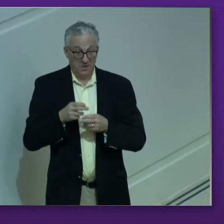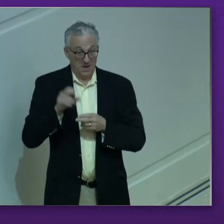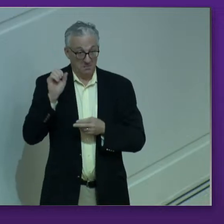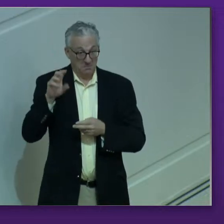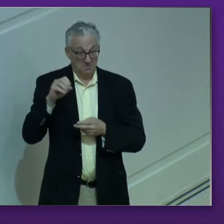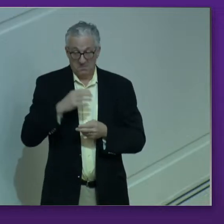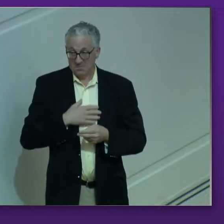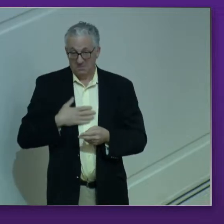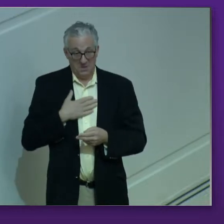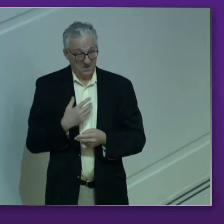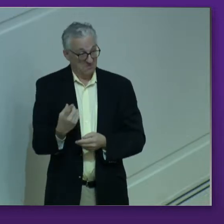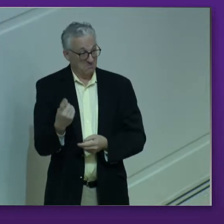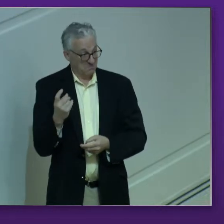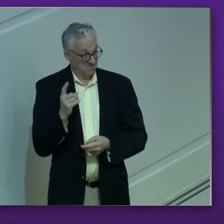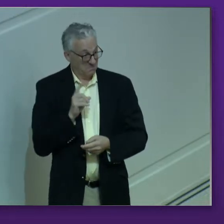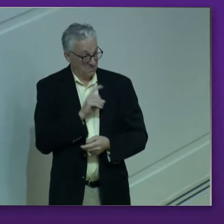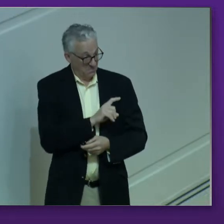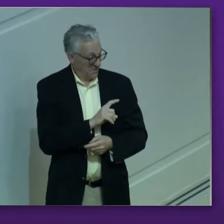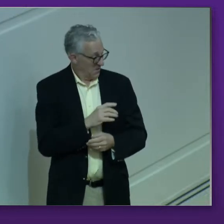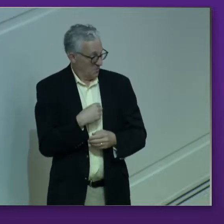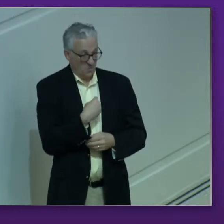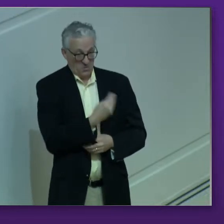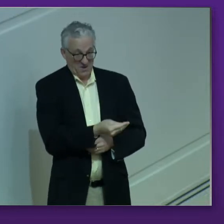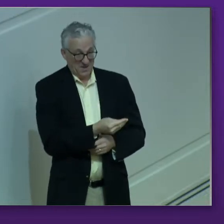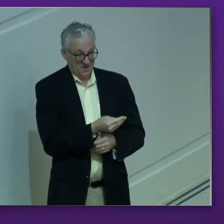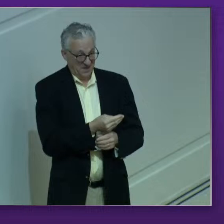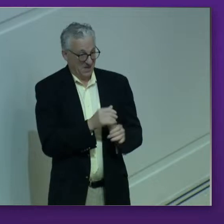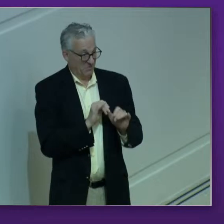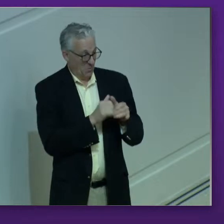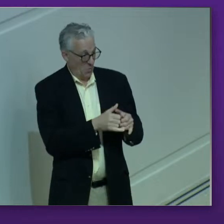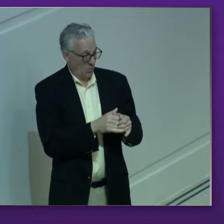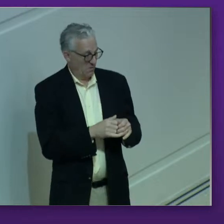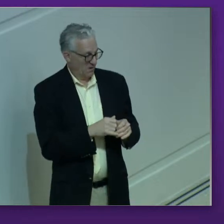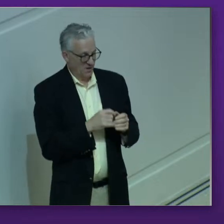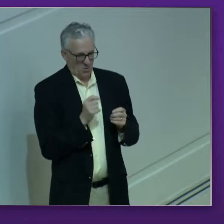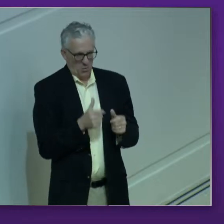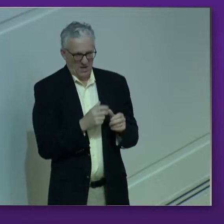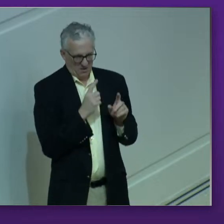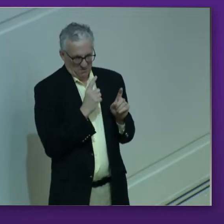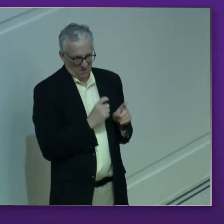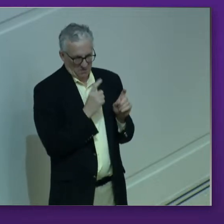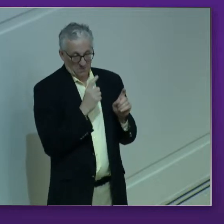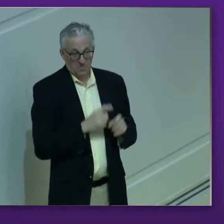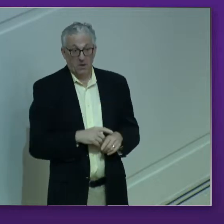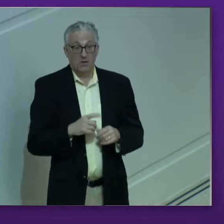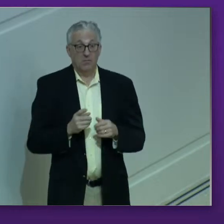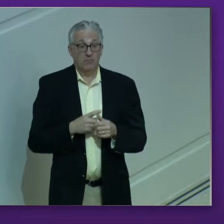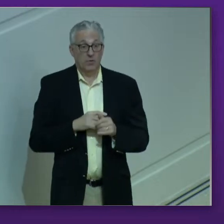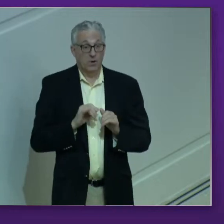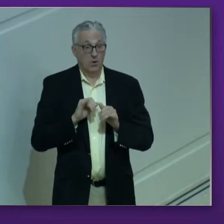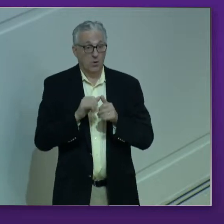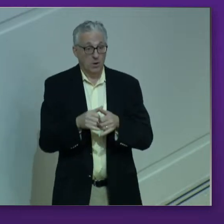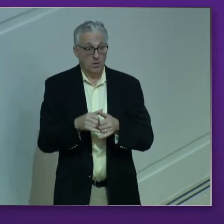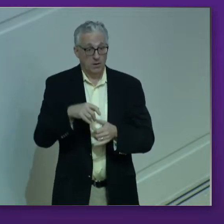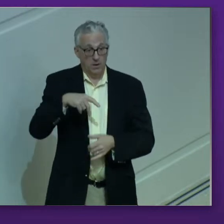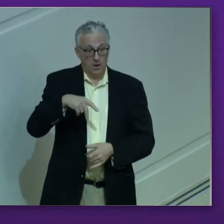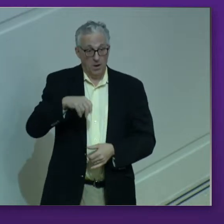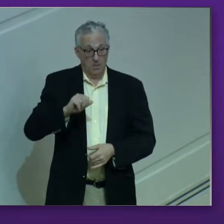CHARGE TO REVIEW AND MAKE RECOMMENDATIONS TO THE PRES.'S ADVISORY COMMITTEE THE CABINET